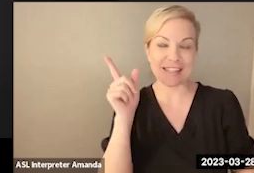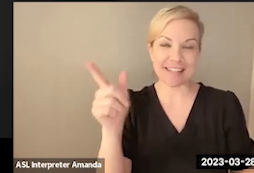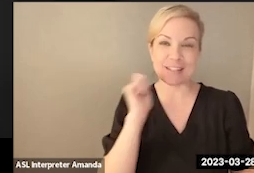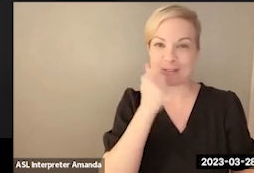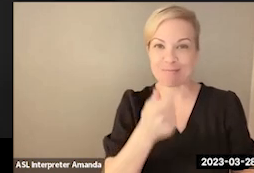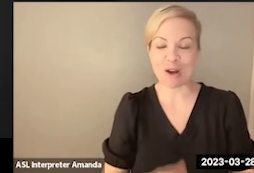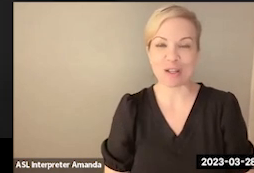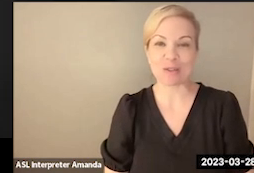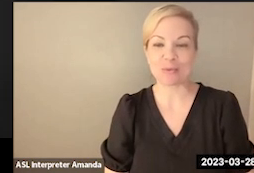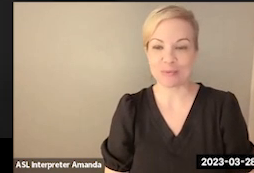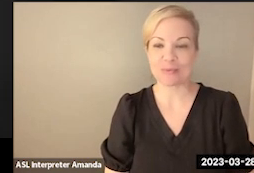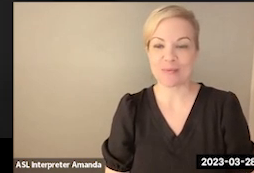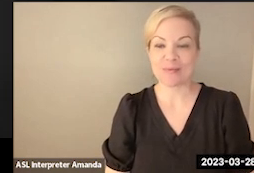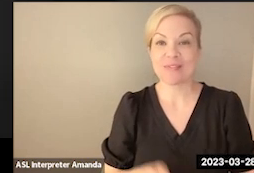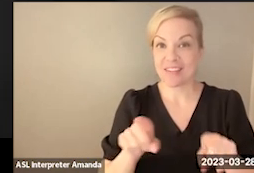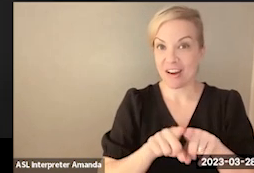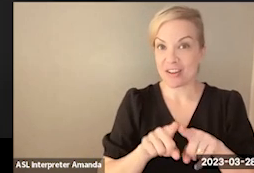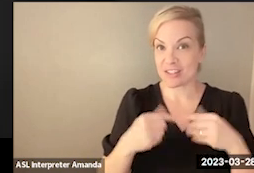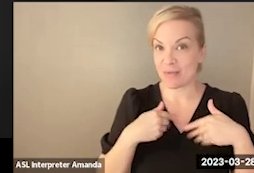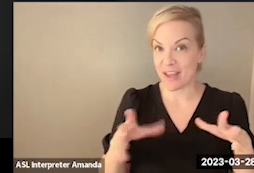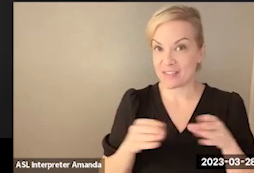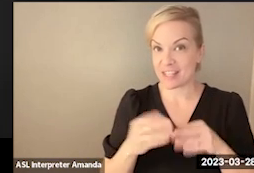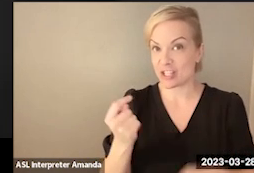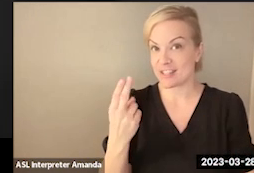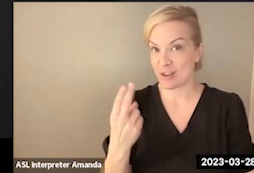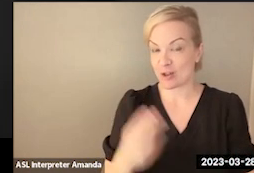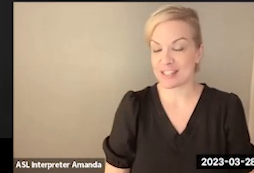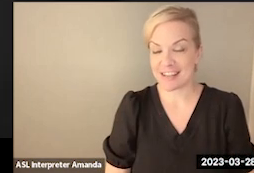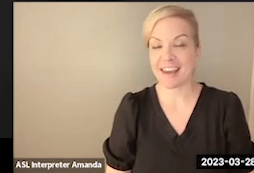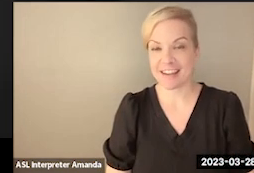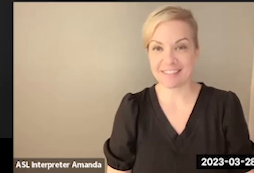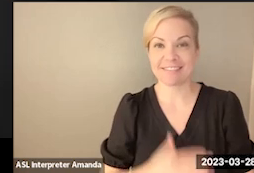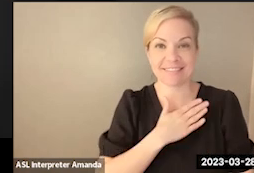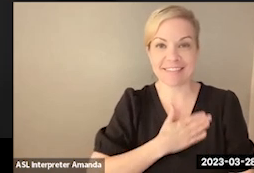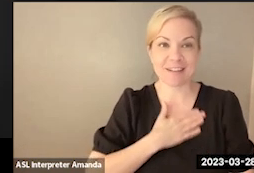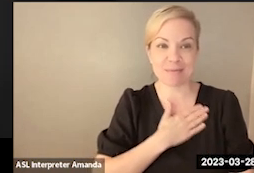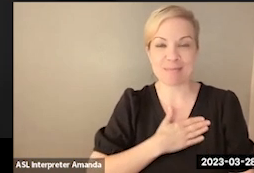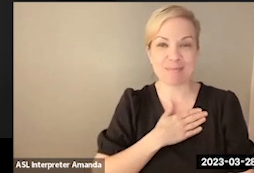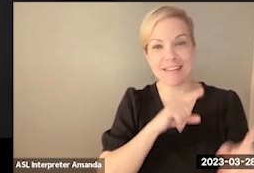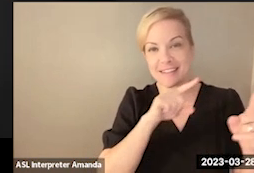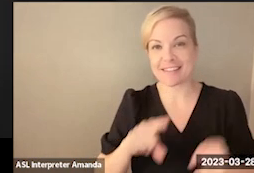Kimberly: and we also have sessions on Thursday, so definitely stay tuned and and and come back for that.